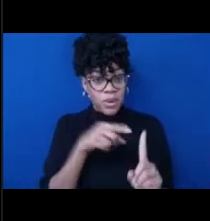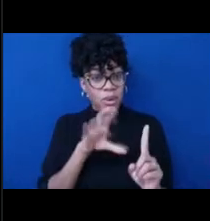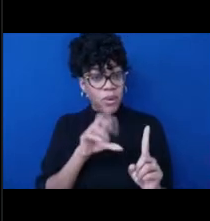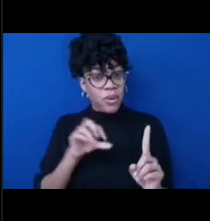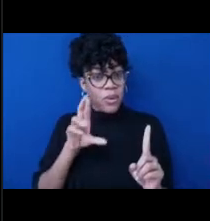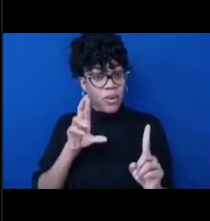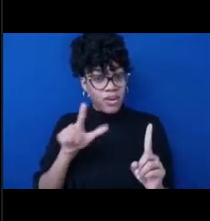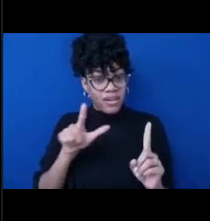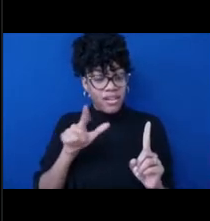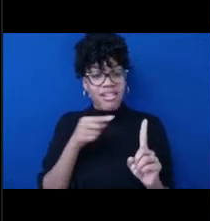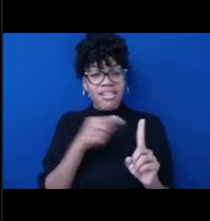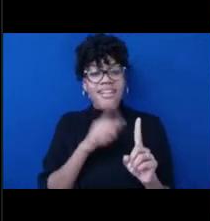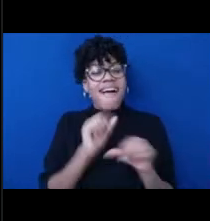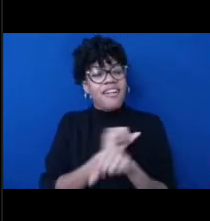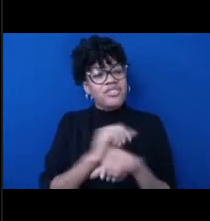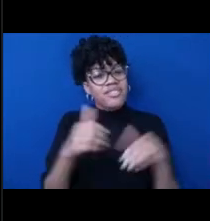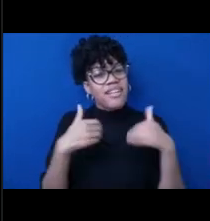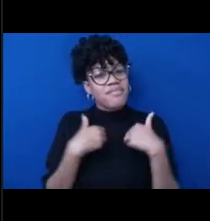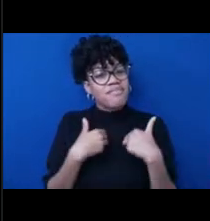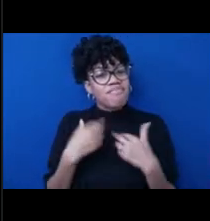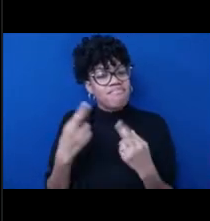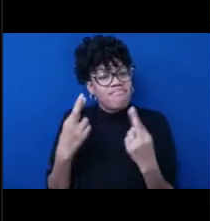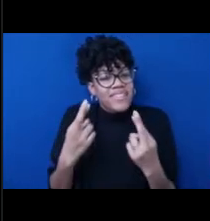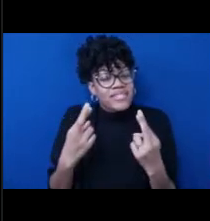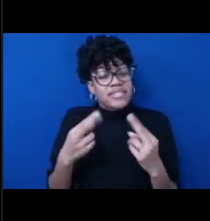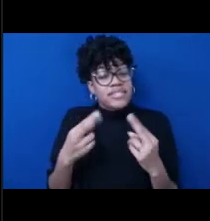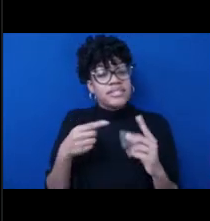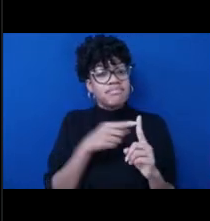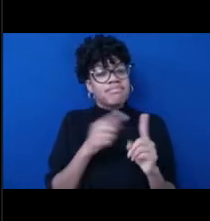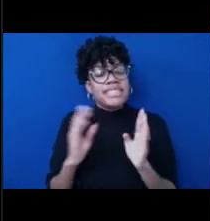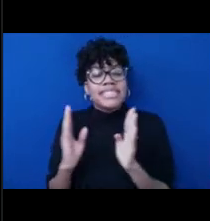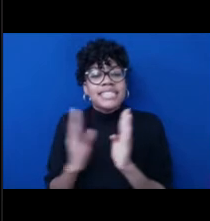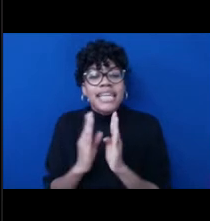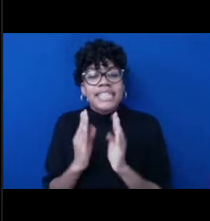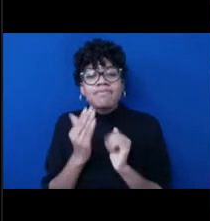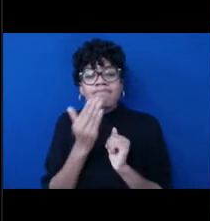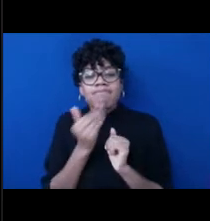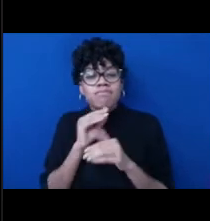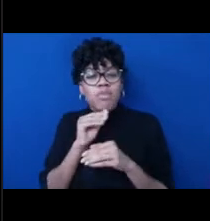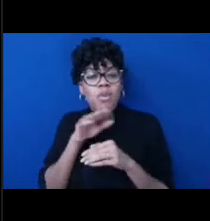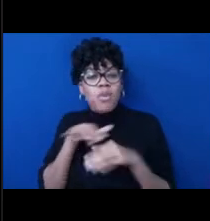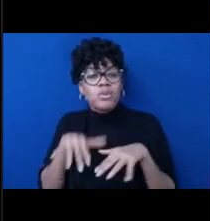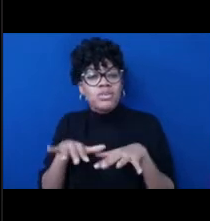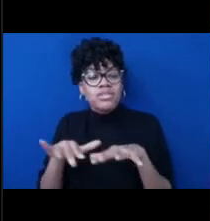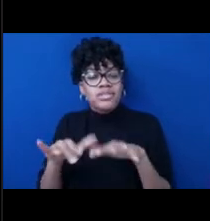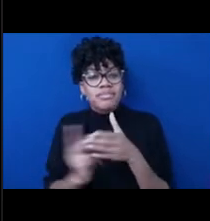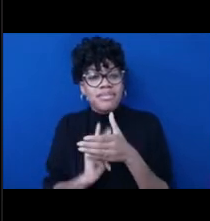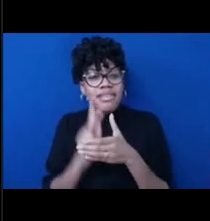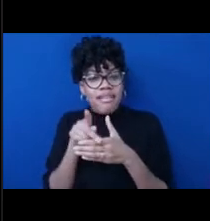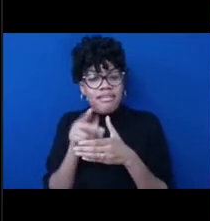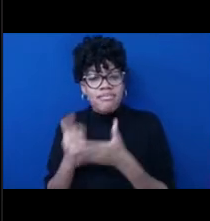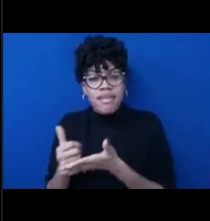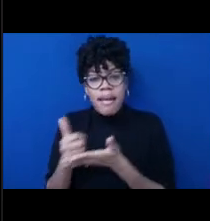that are actually tiny ocean plants that help them to survive. This relationship